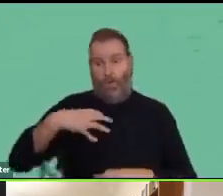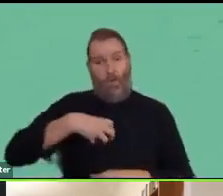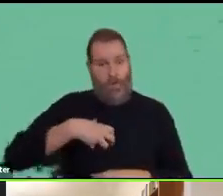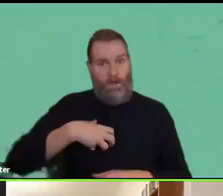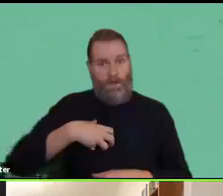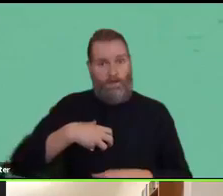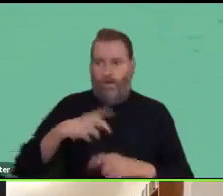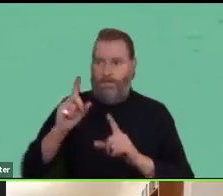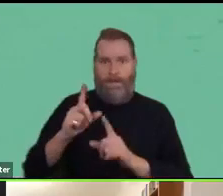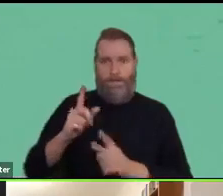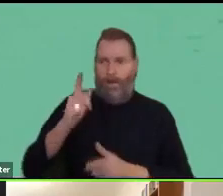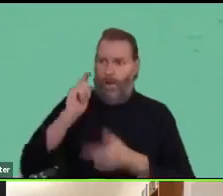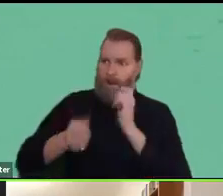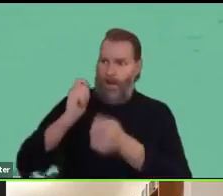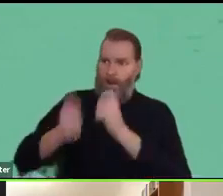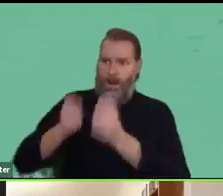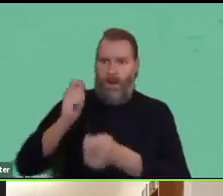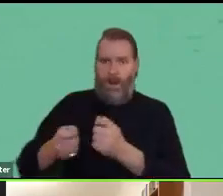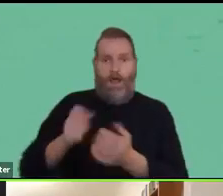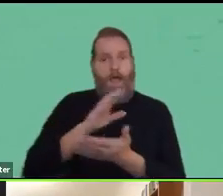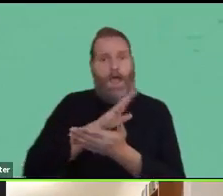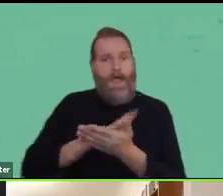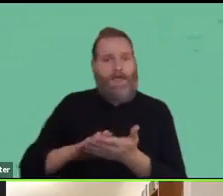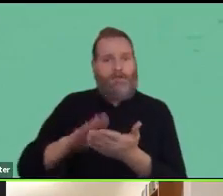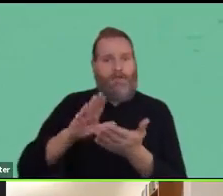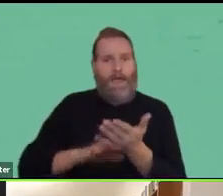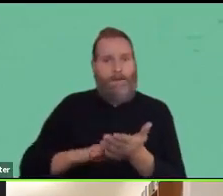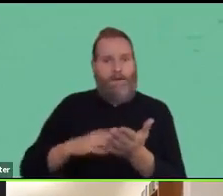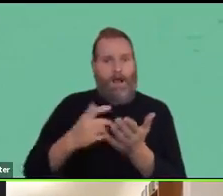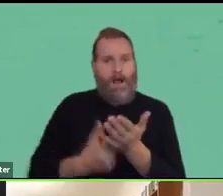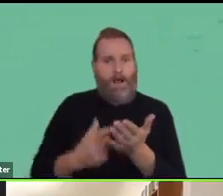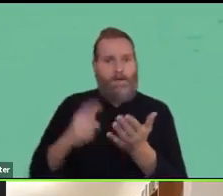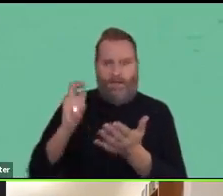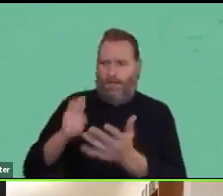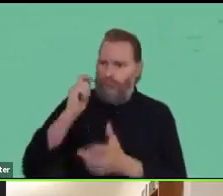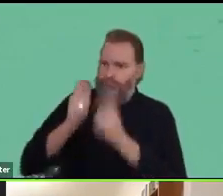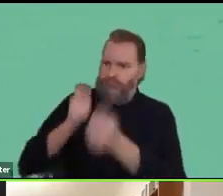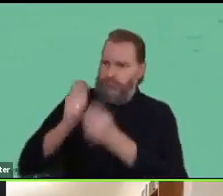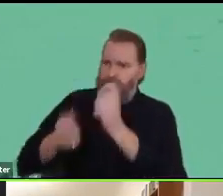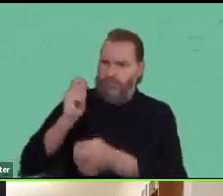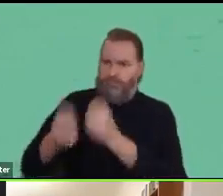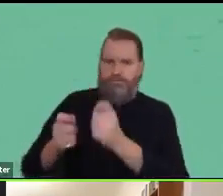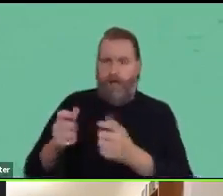in the culture sector, you know, so the idea that we've got it really great but to me that's what